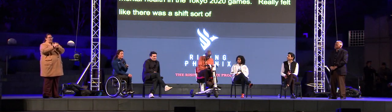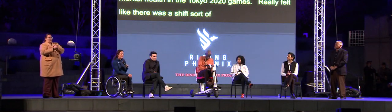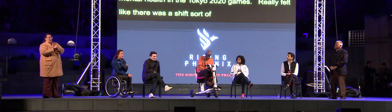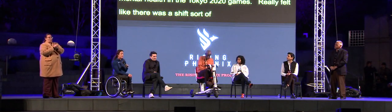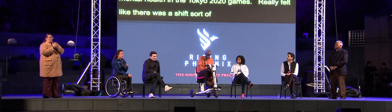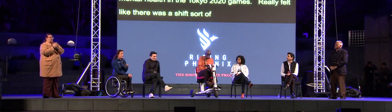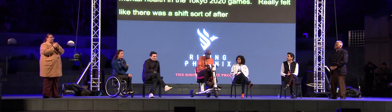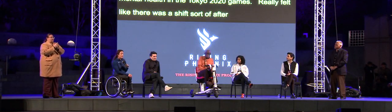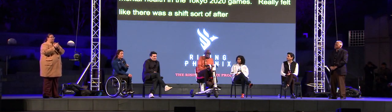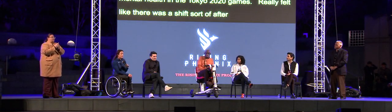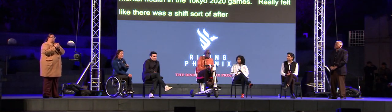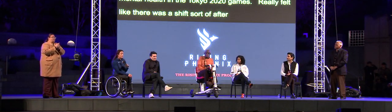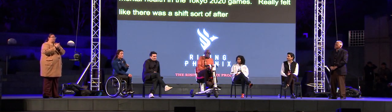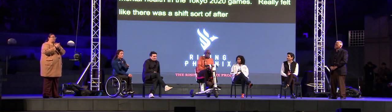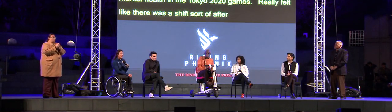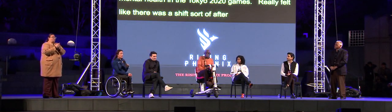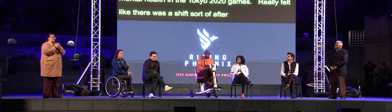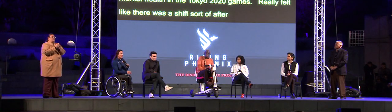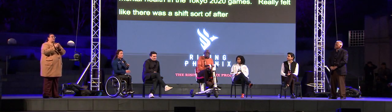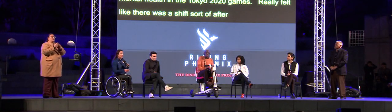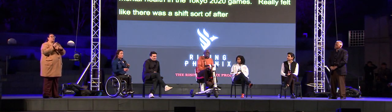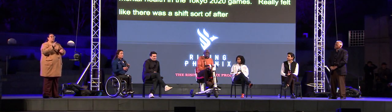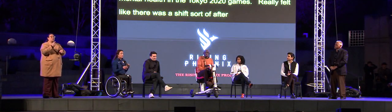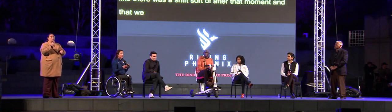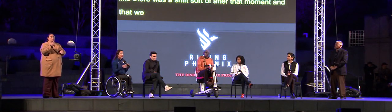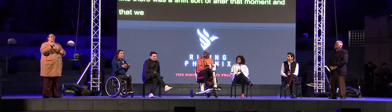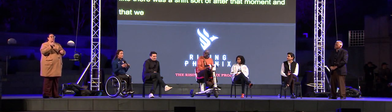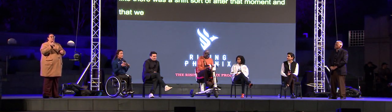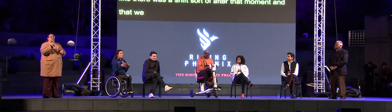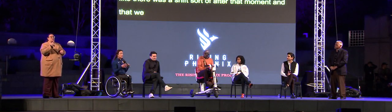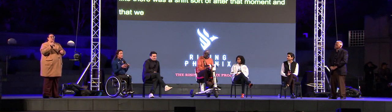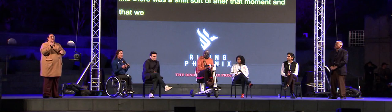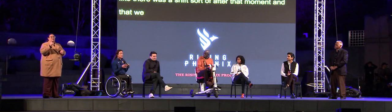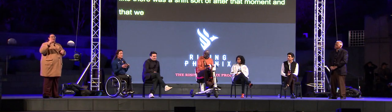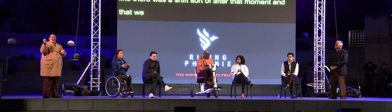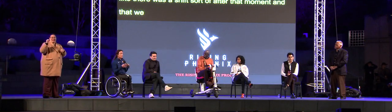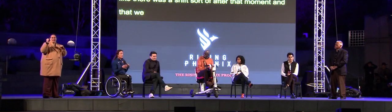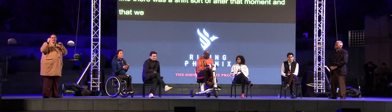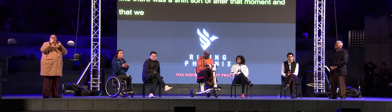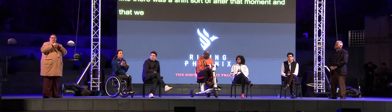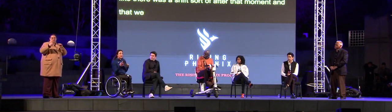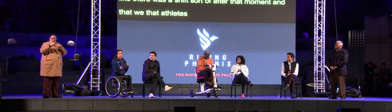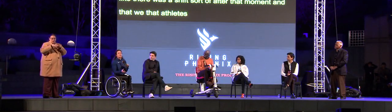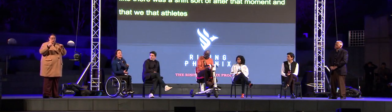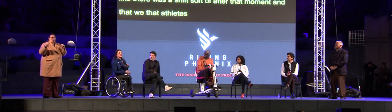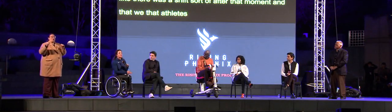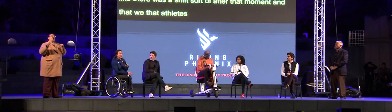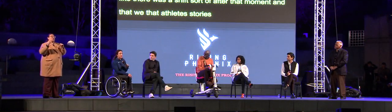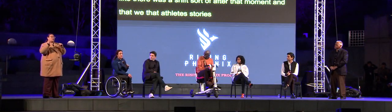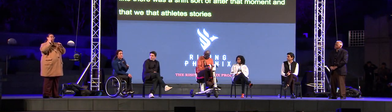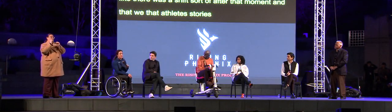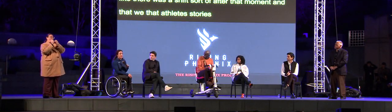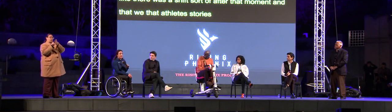And that athletes' stories will be prioritized in the future,